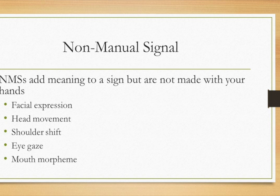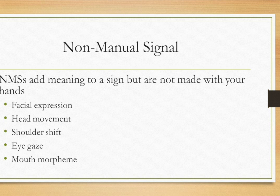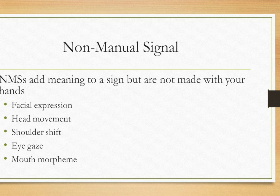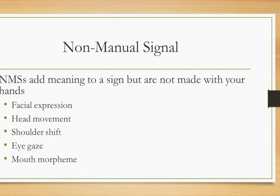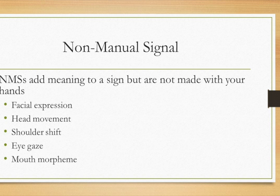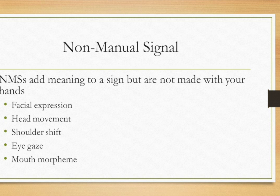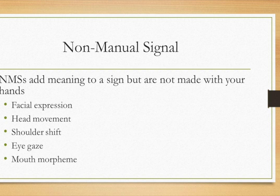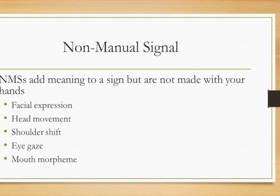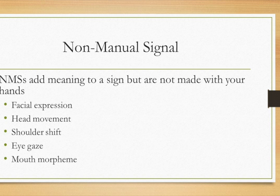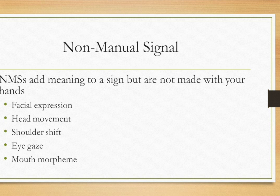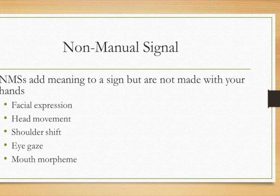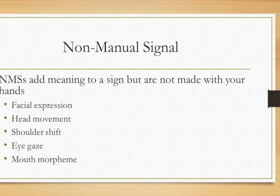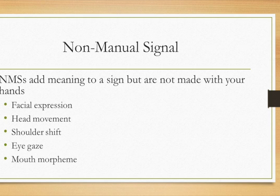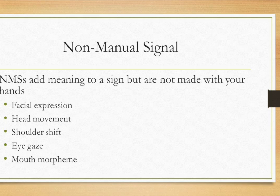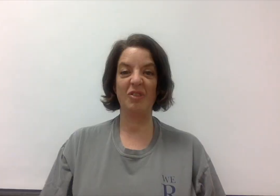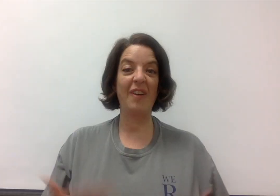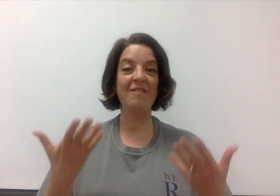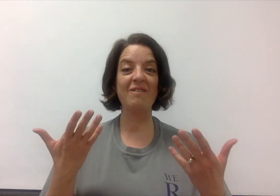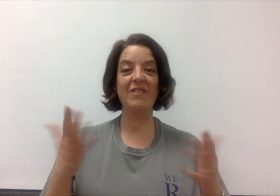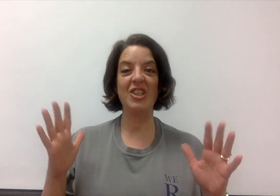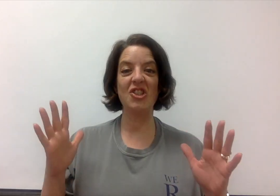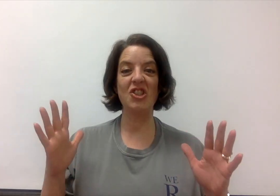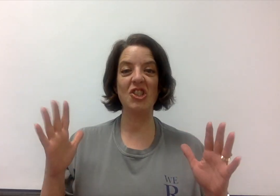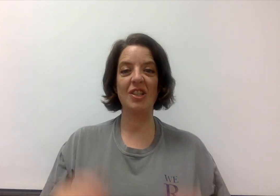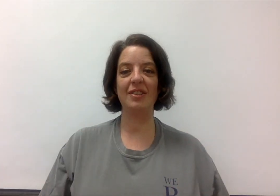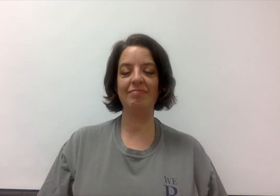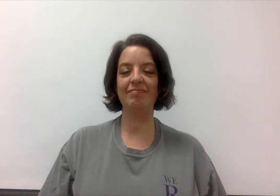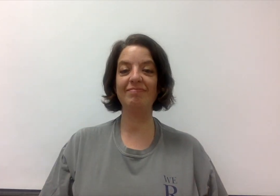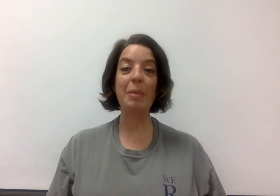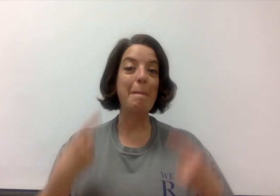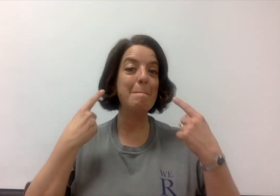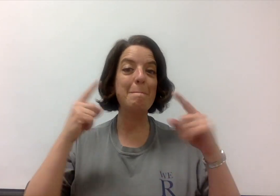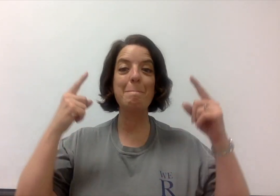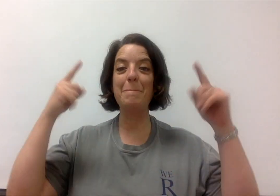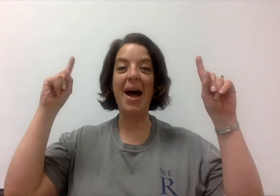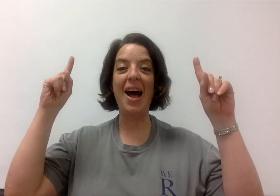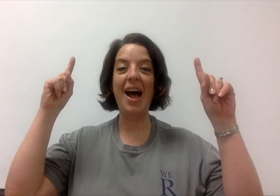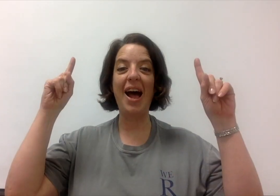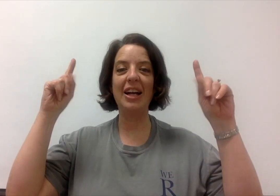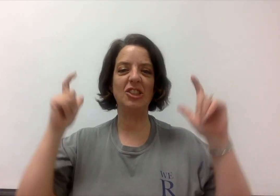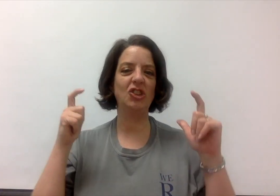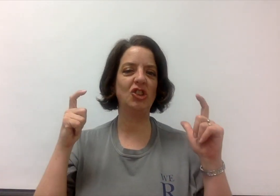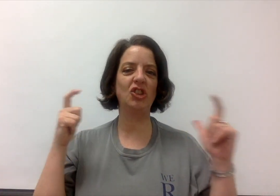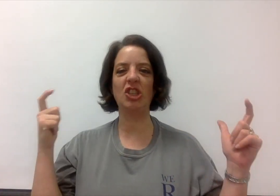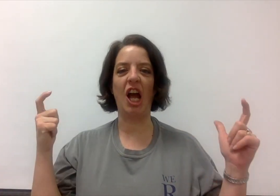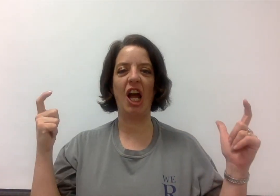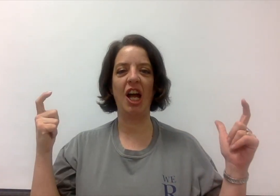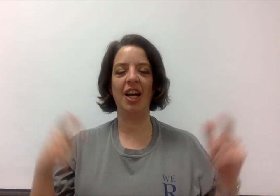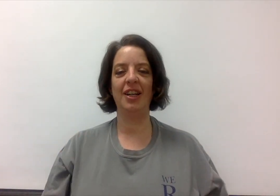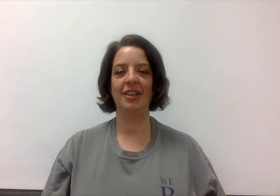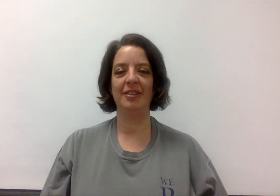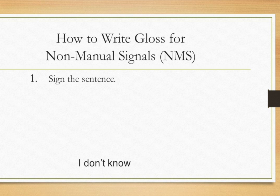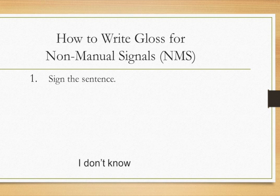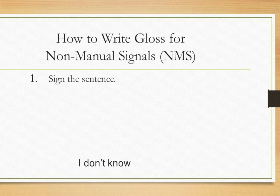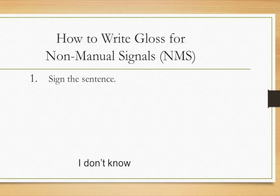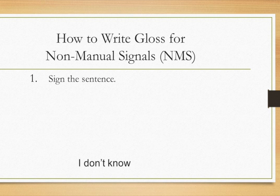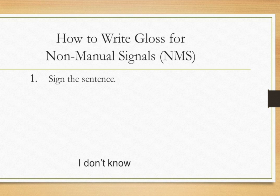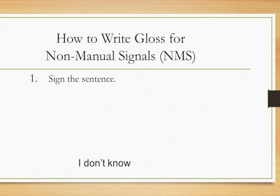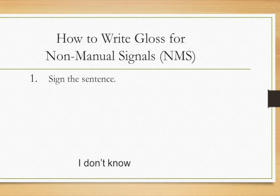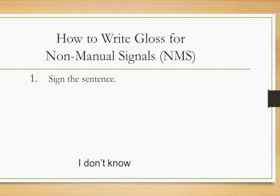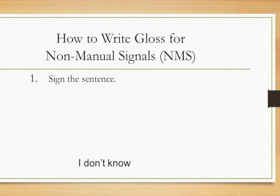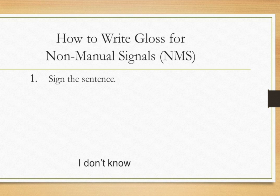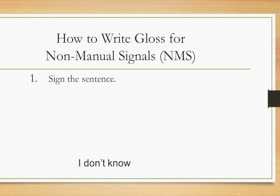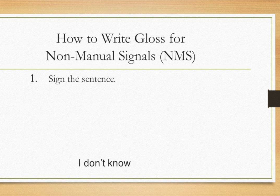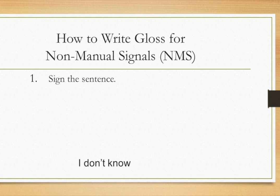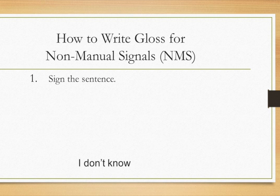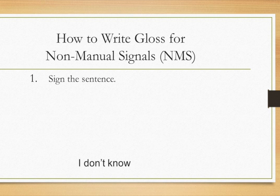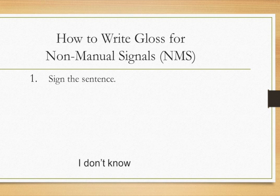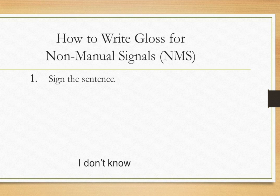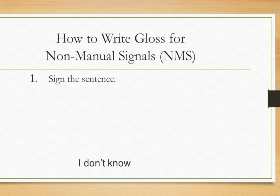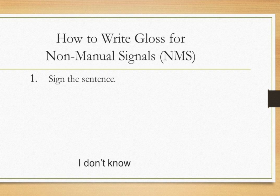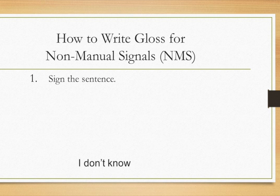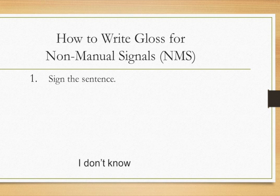movements that accompany signs. If you're going to successfully record what to